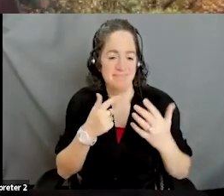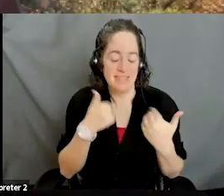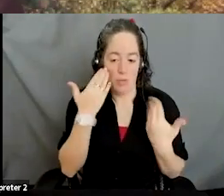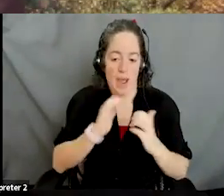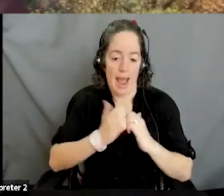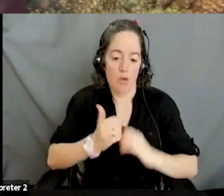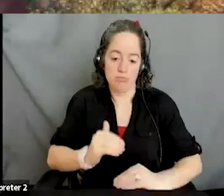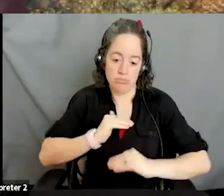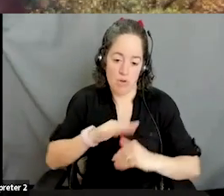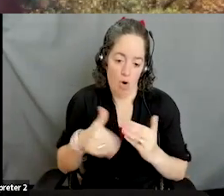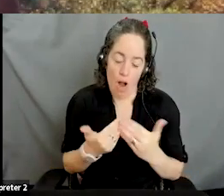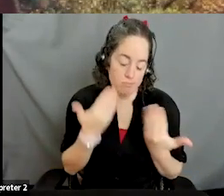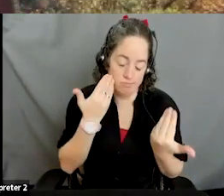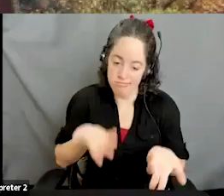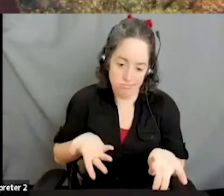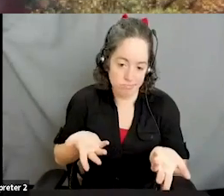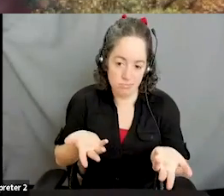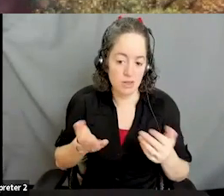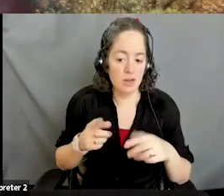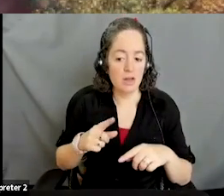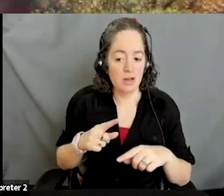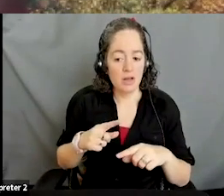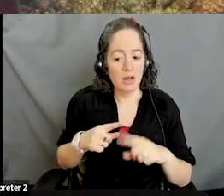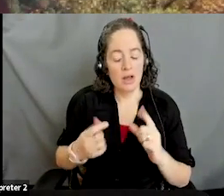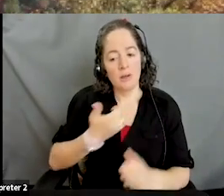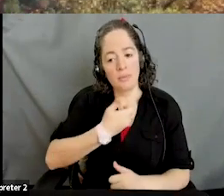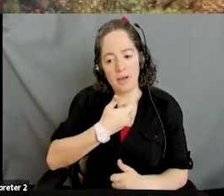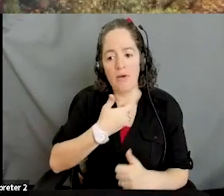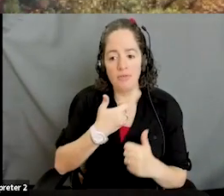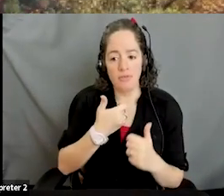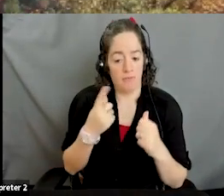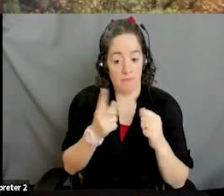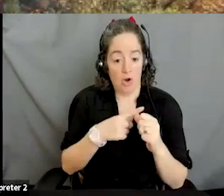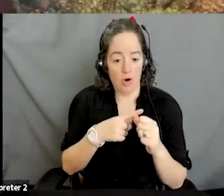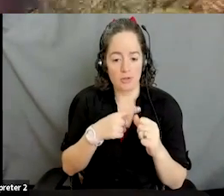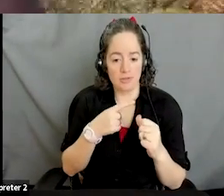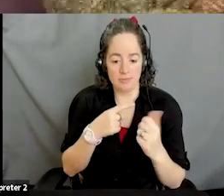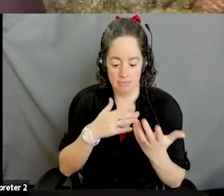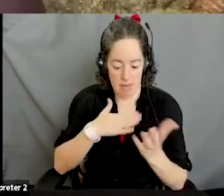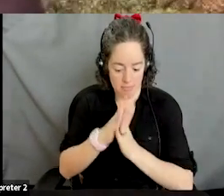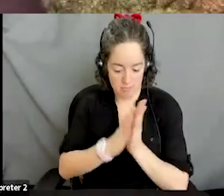For me, personally, it was motivated by my own family. My son has special needs.